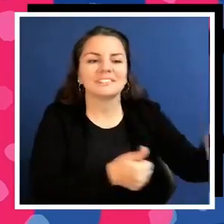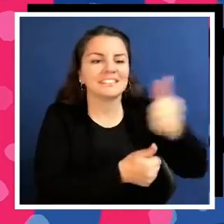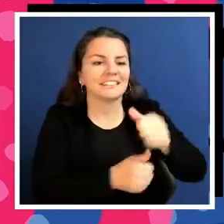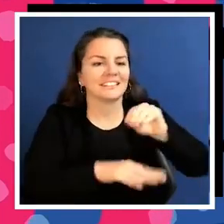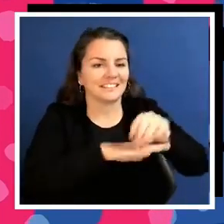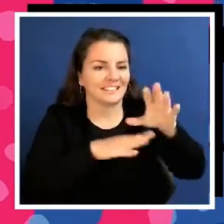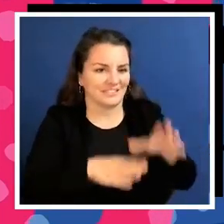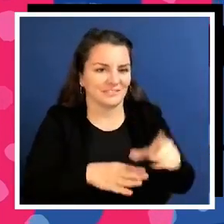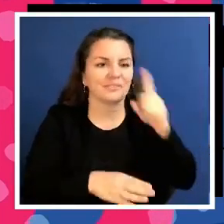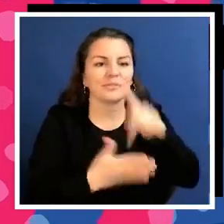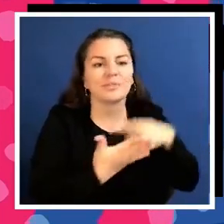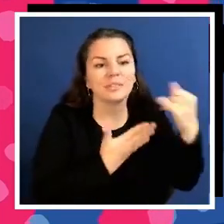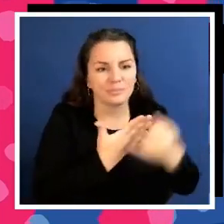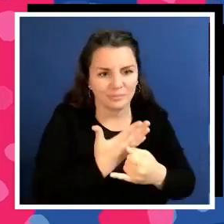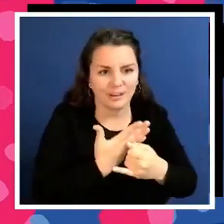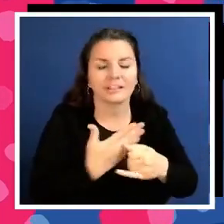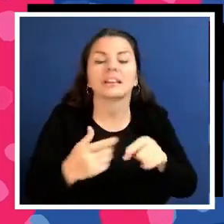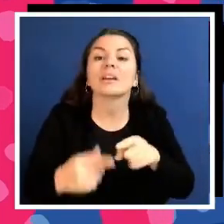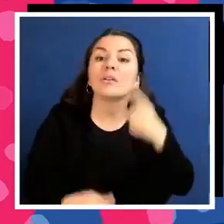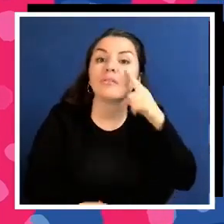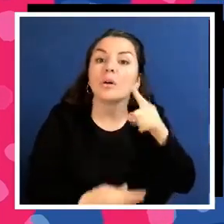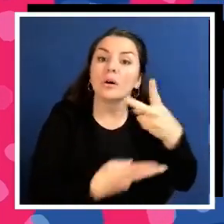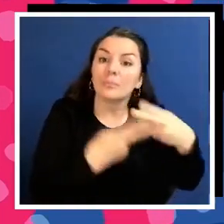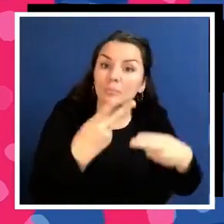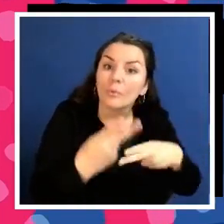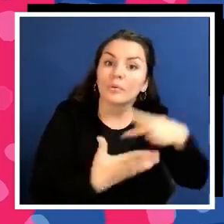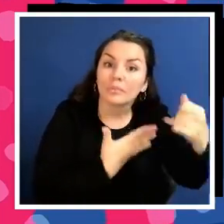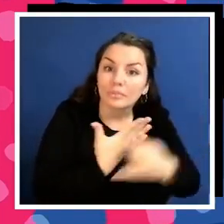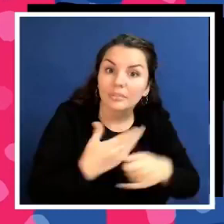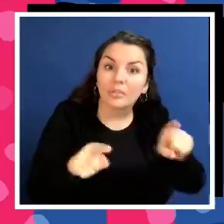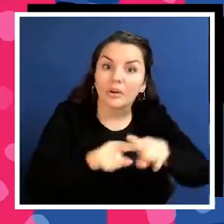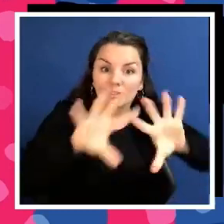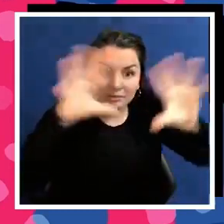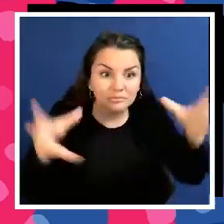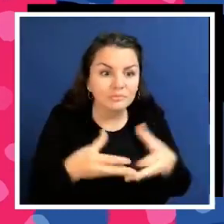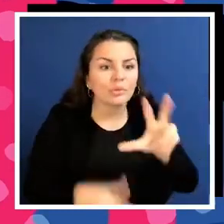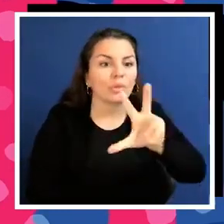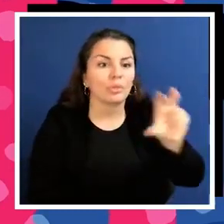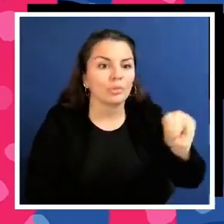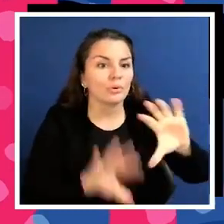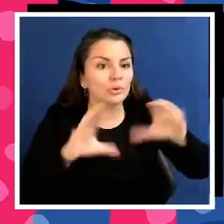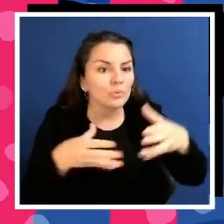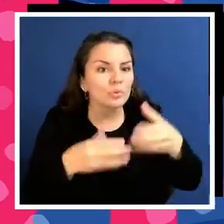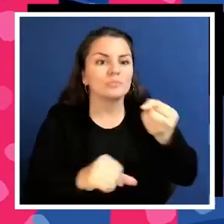PROJECTS.